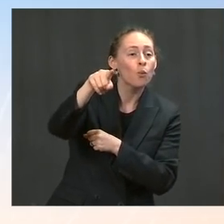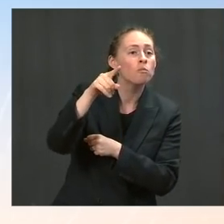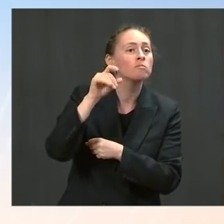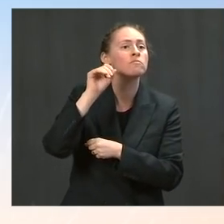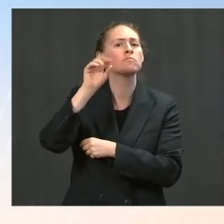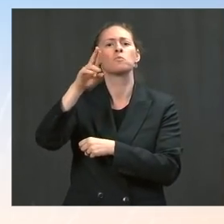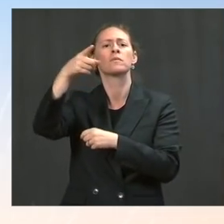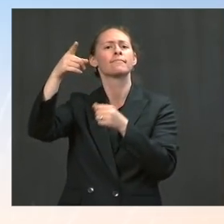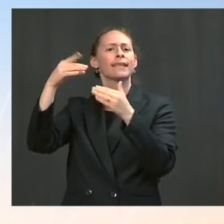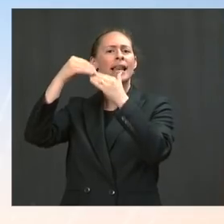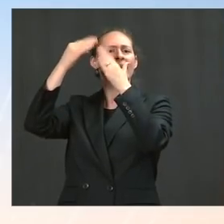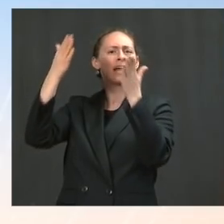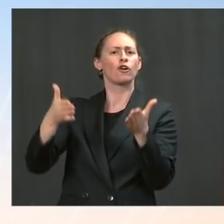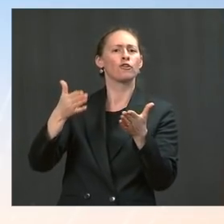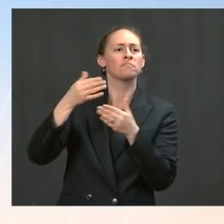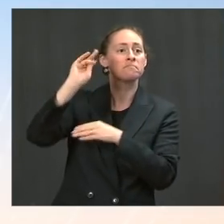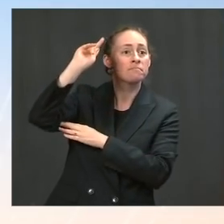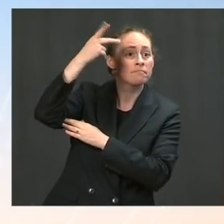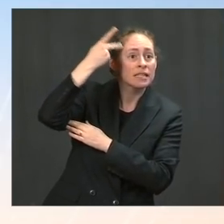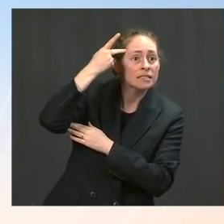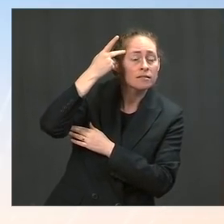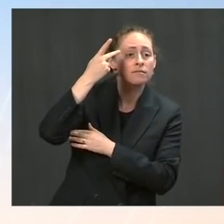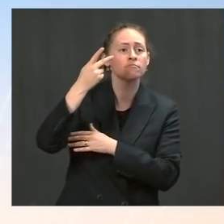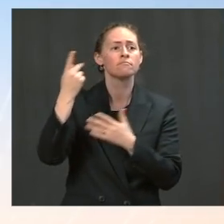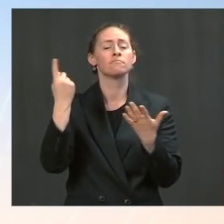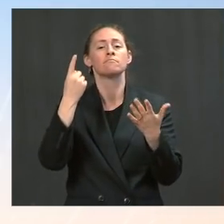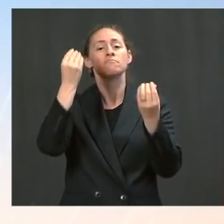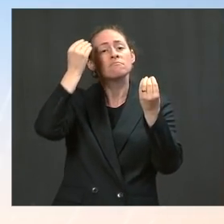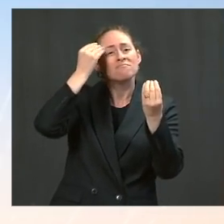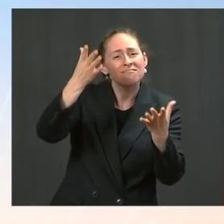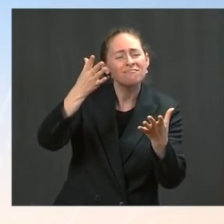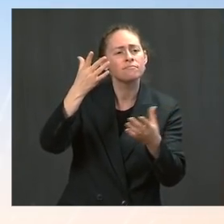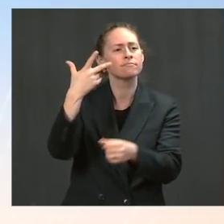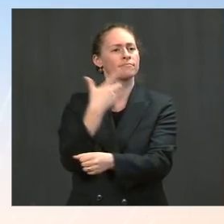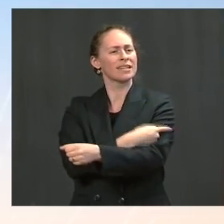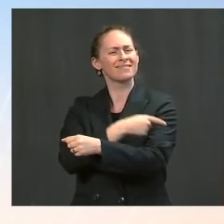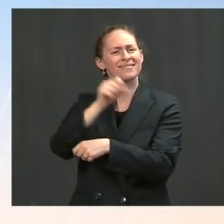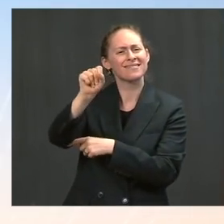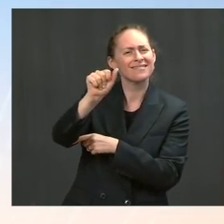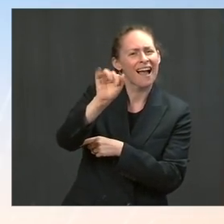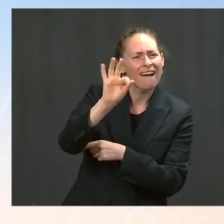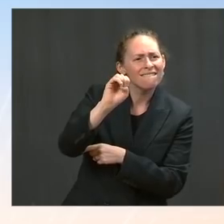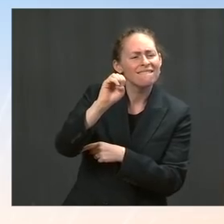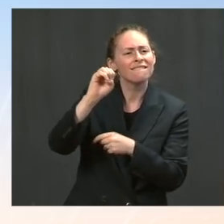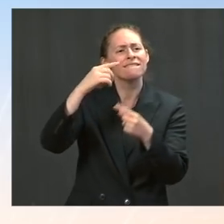The vaccines are safe. They're effective. If people take them, they will save their life, in many cases.